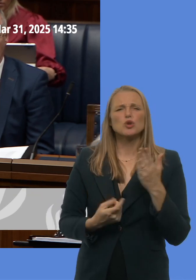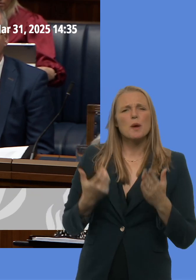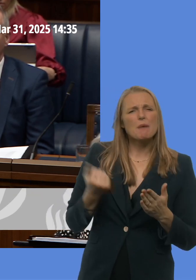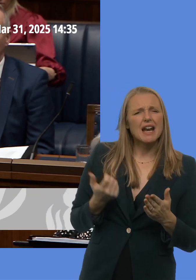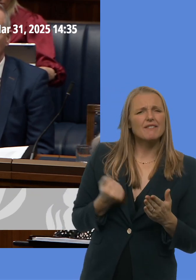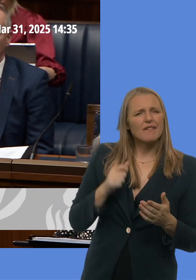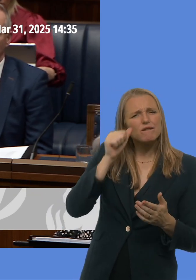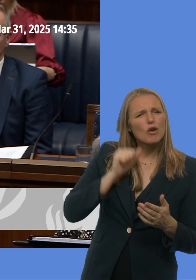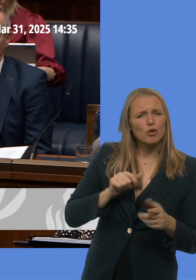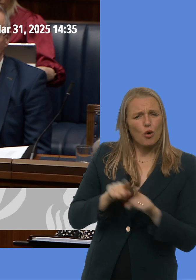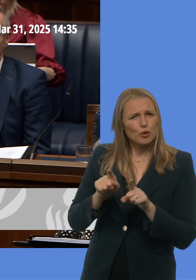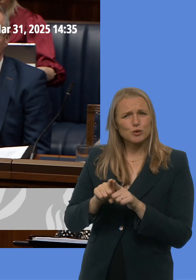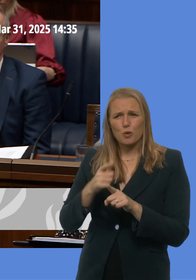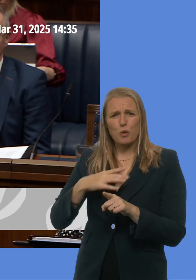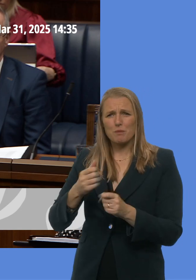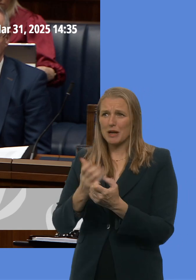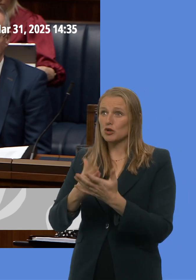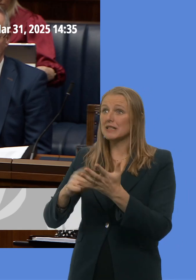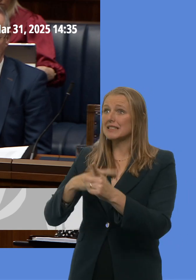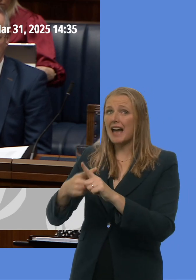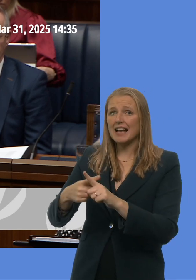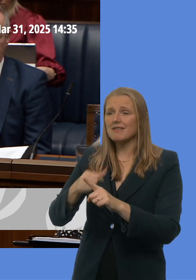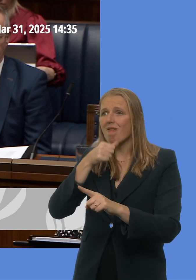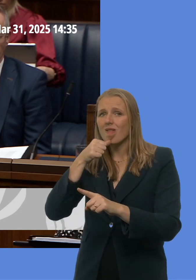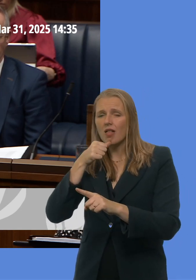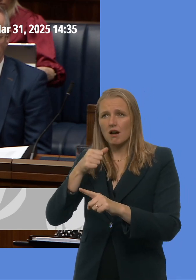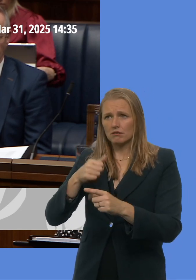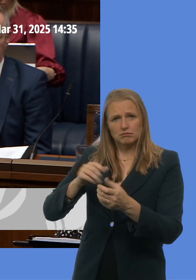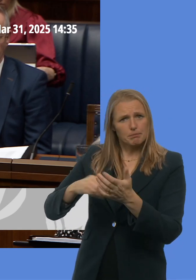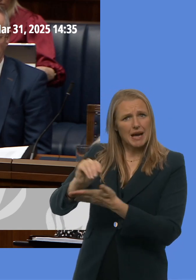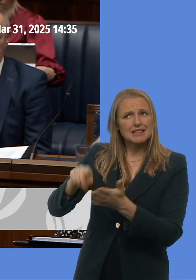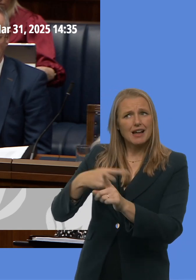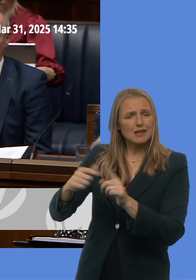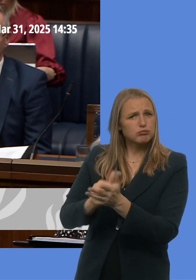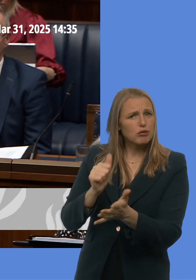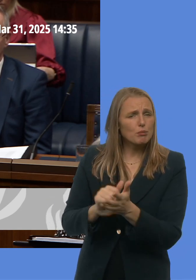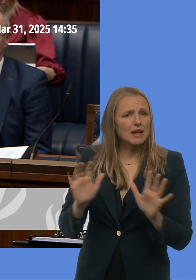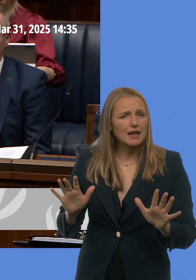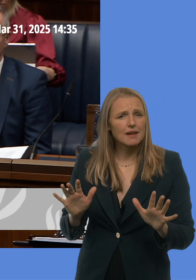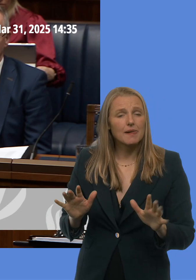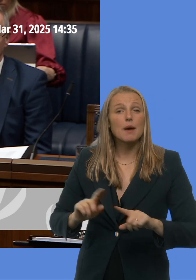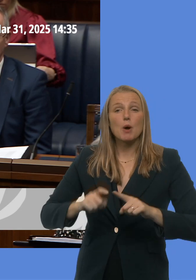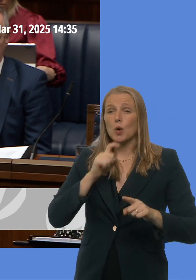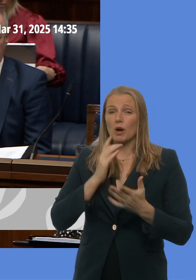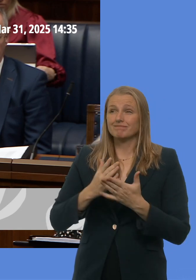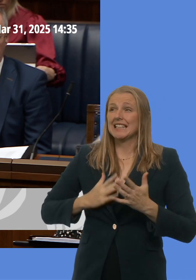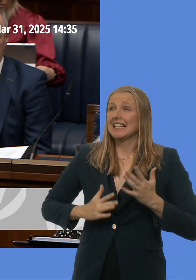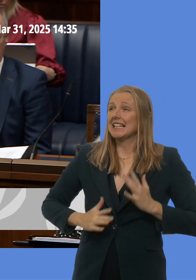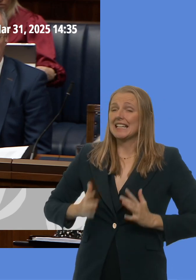fraud. For those who need help, that help should be there. Those are the people who should not be